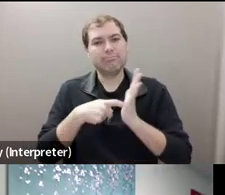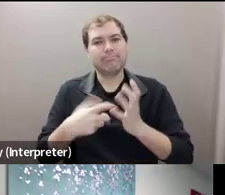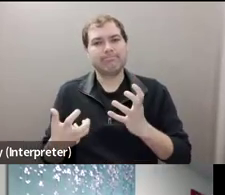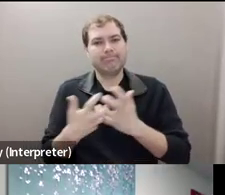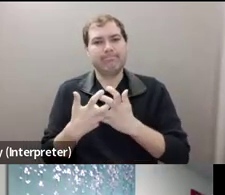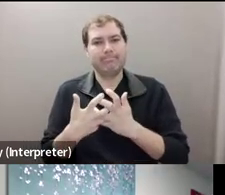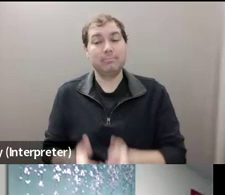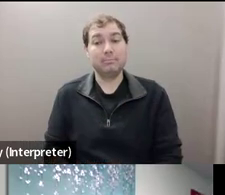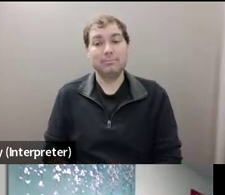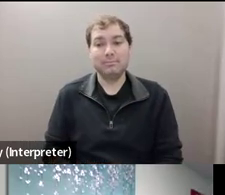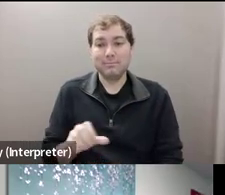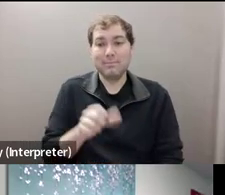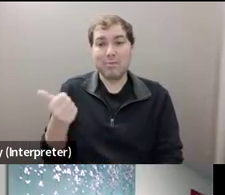Rebecca - APRIL: Would anyone else like to add to that.